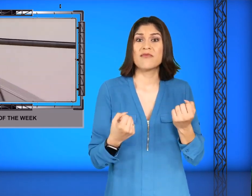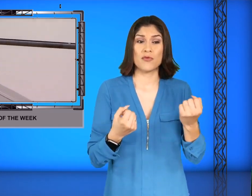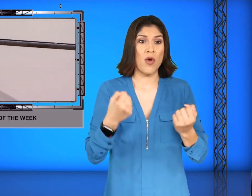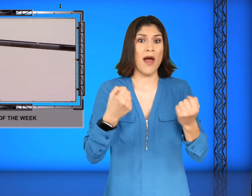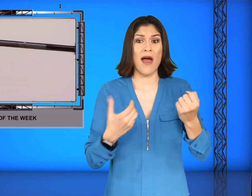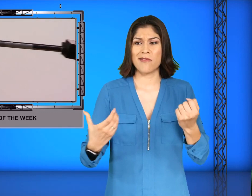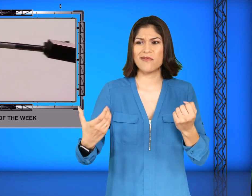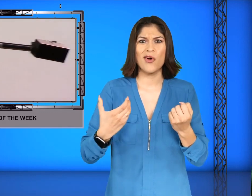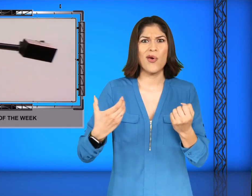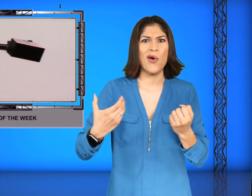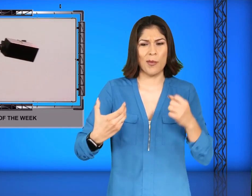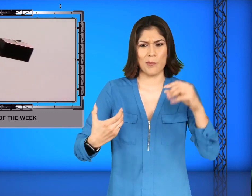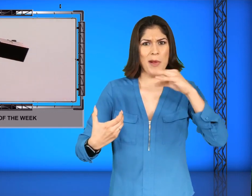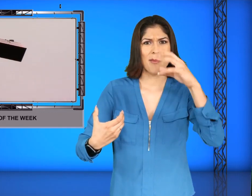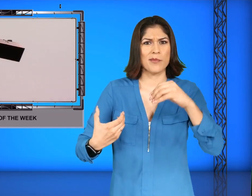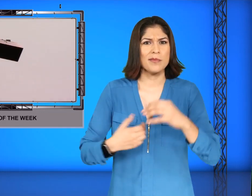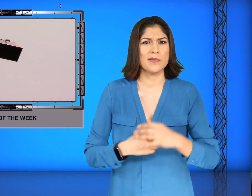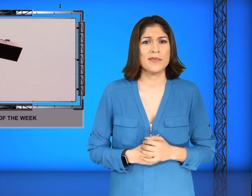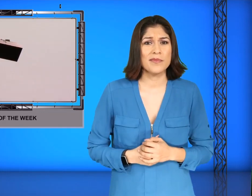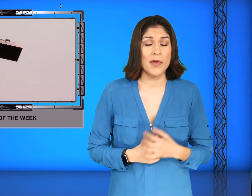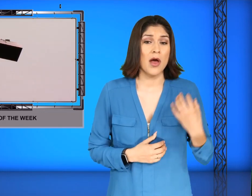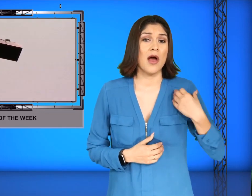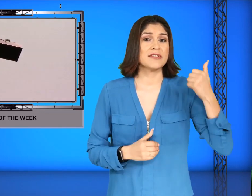to catch drivers using cell phones behind the wheel.